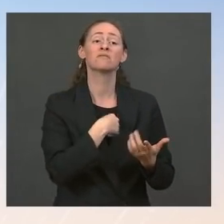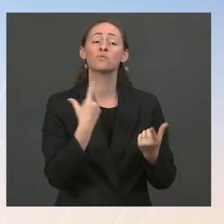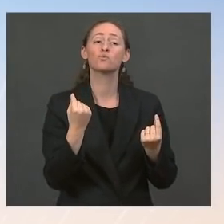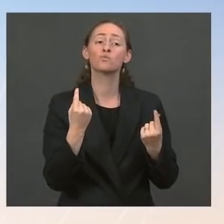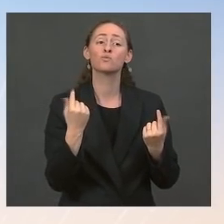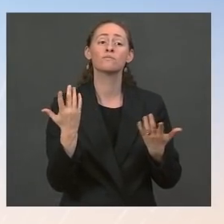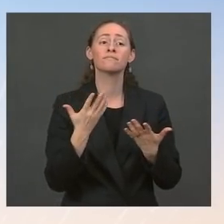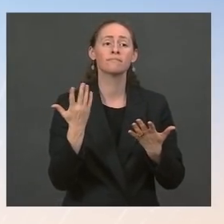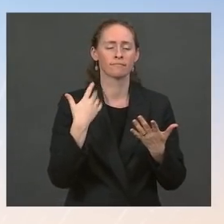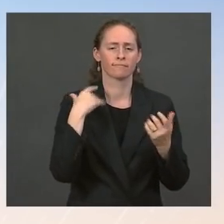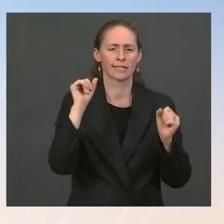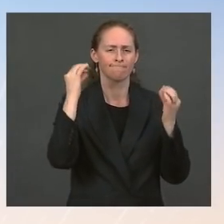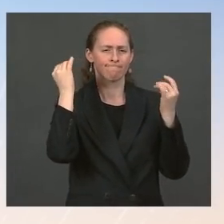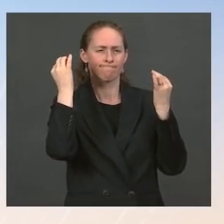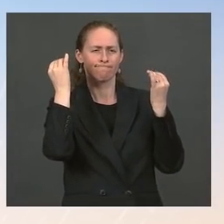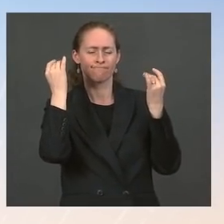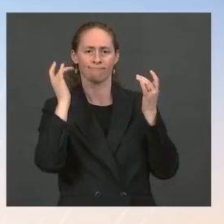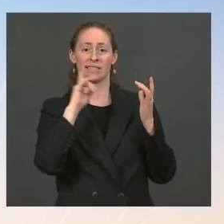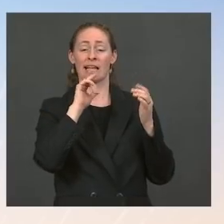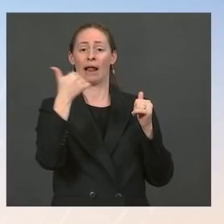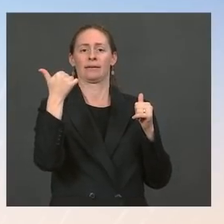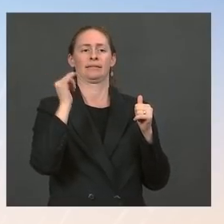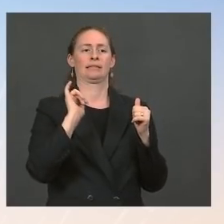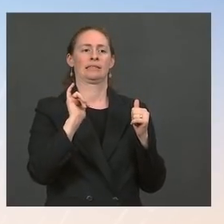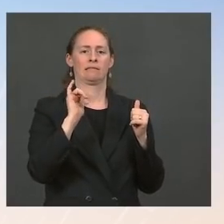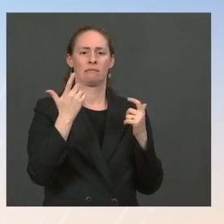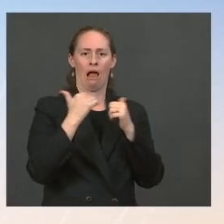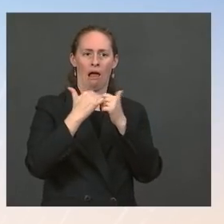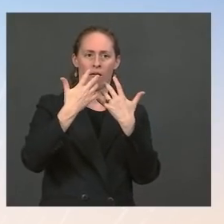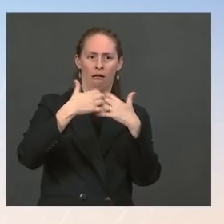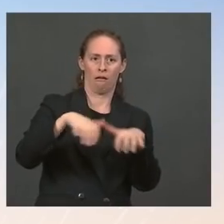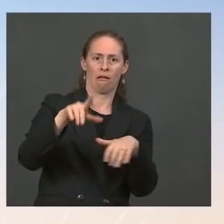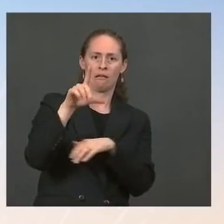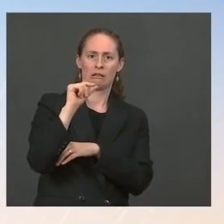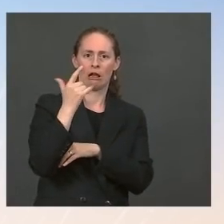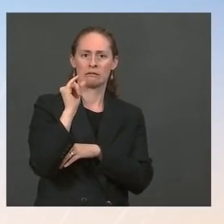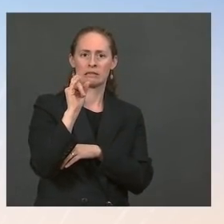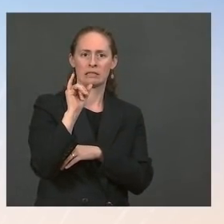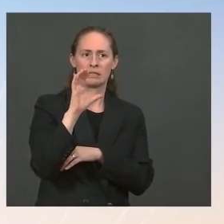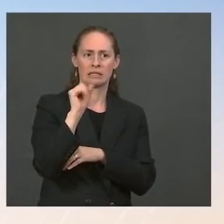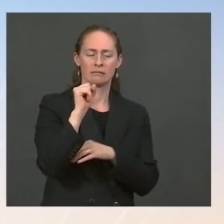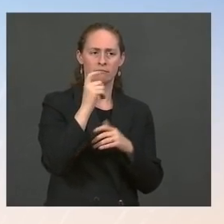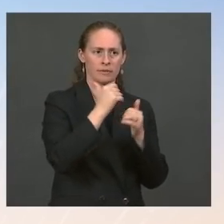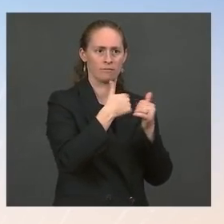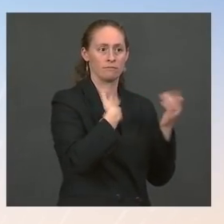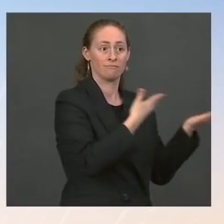of how we are moving supply around the country, which means there are shortages in some places and not others,